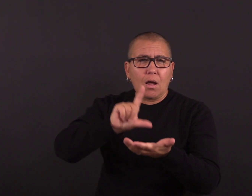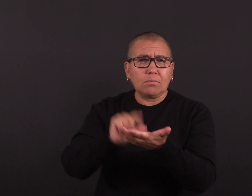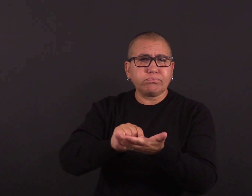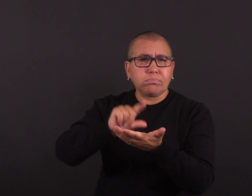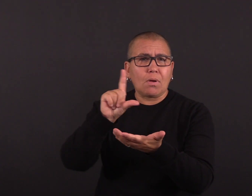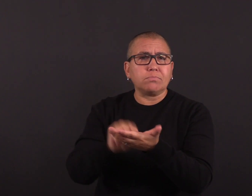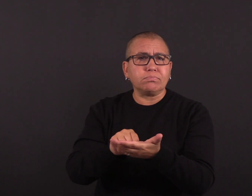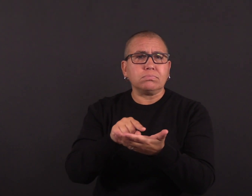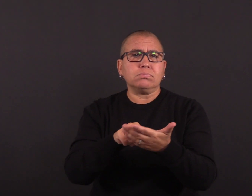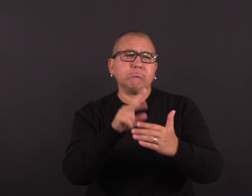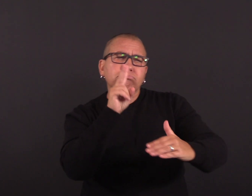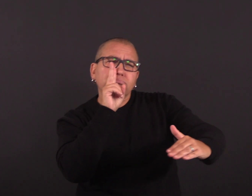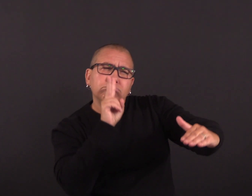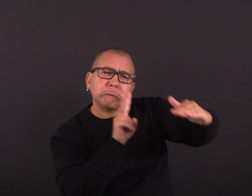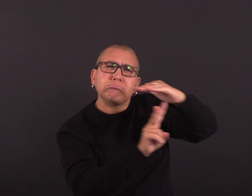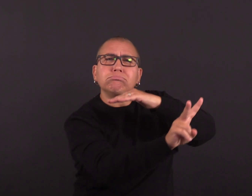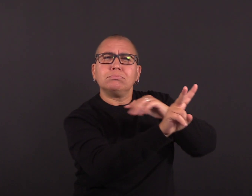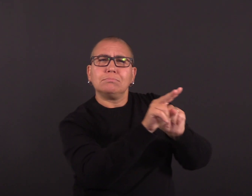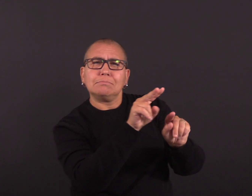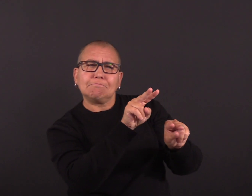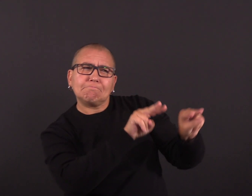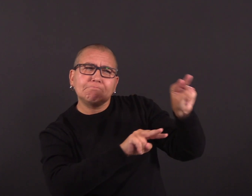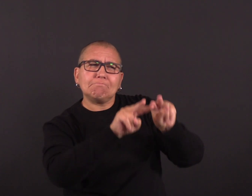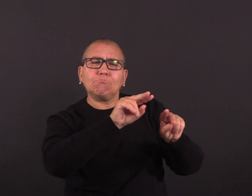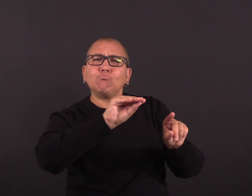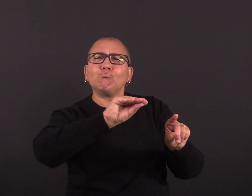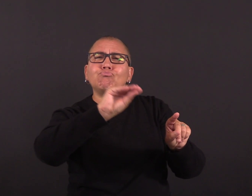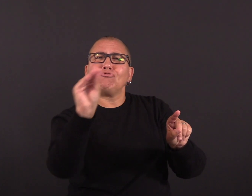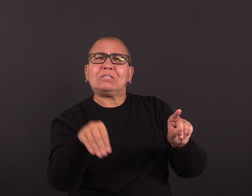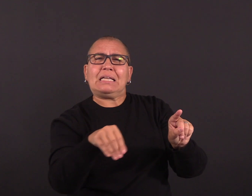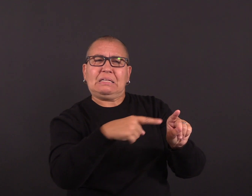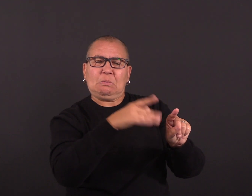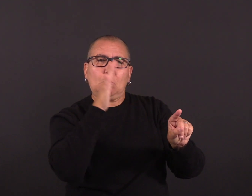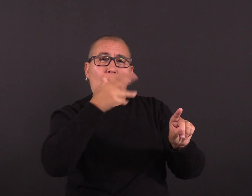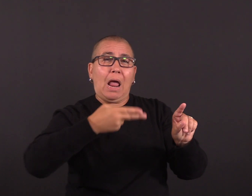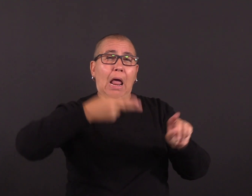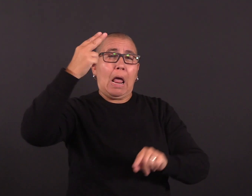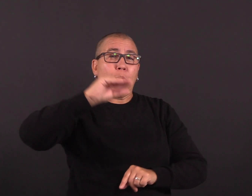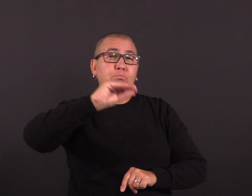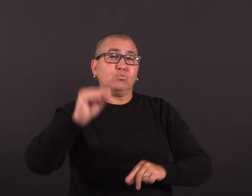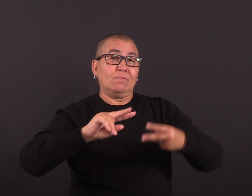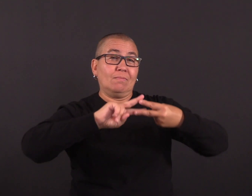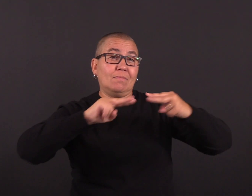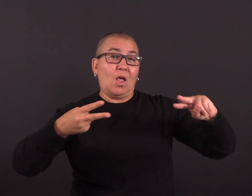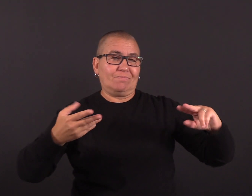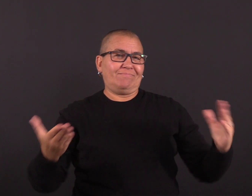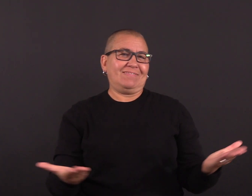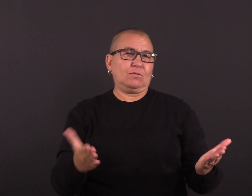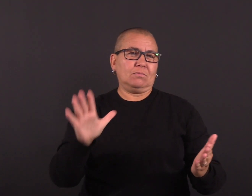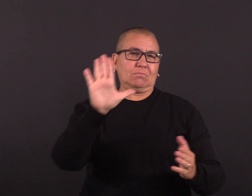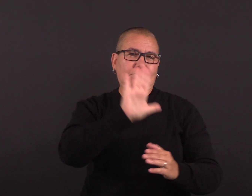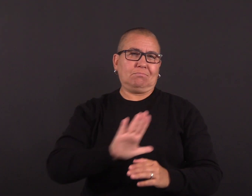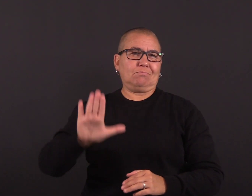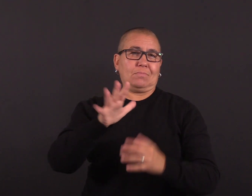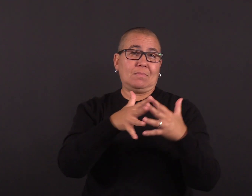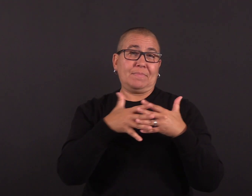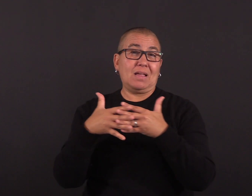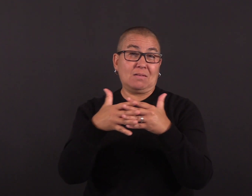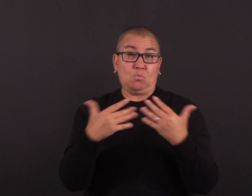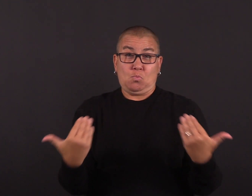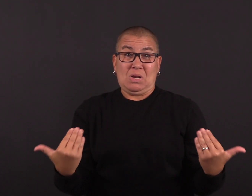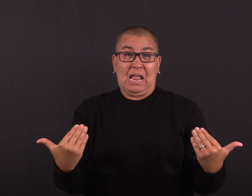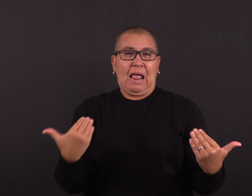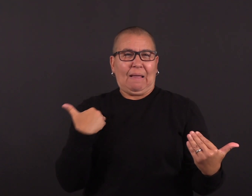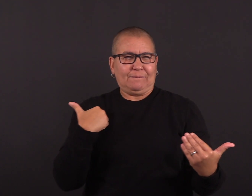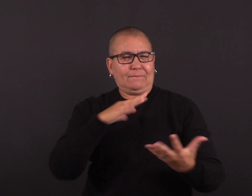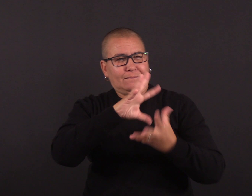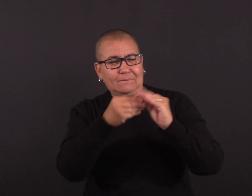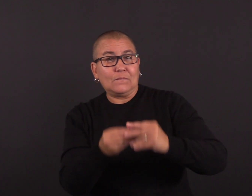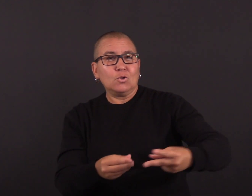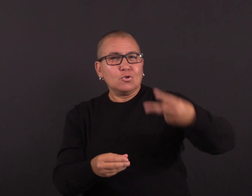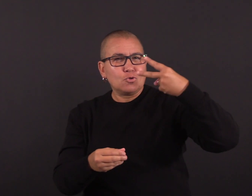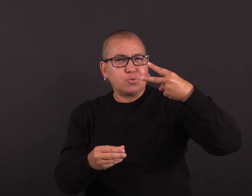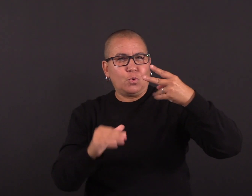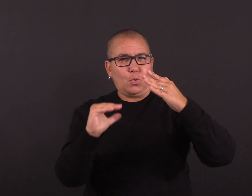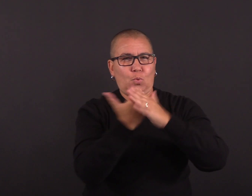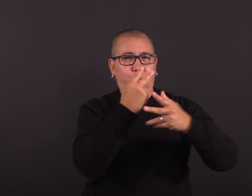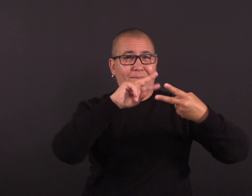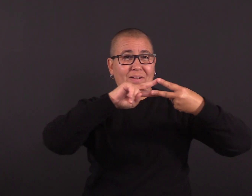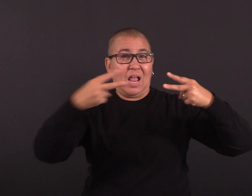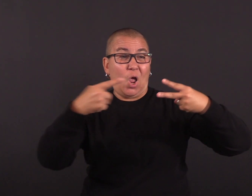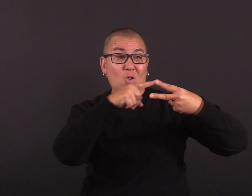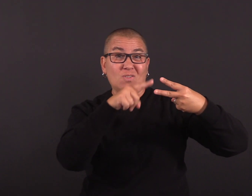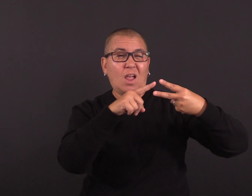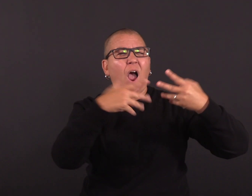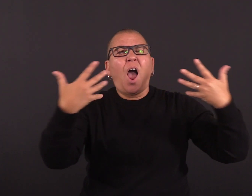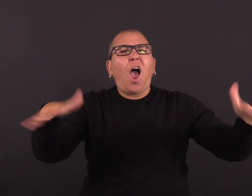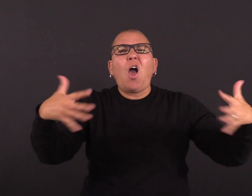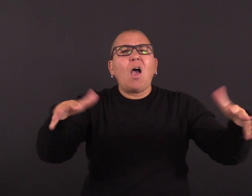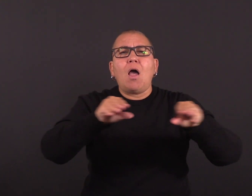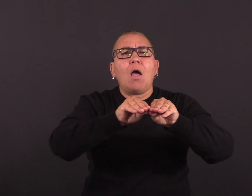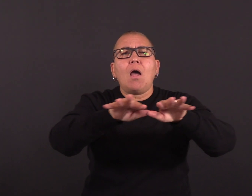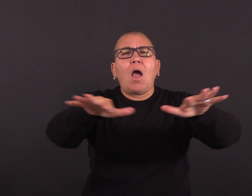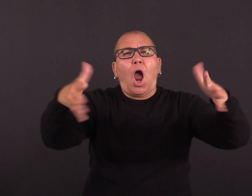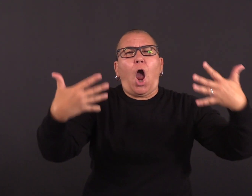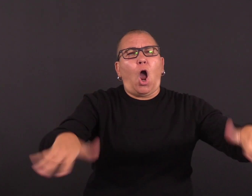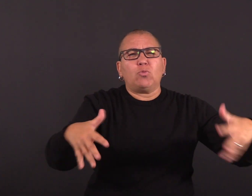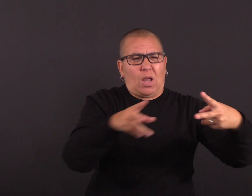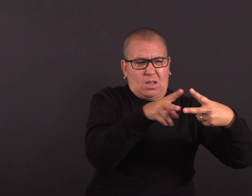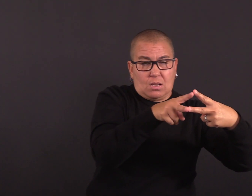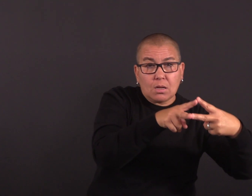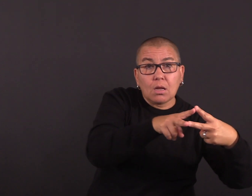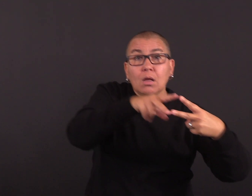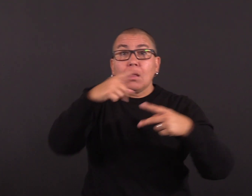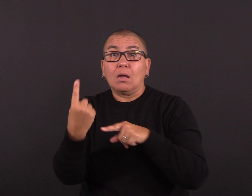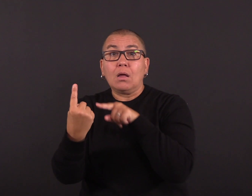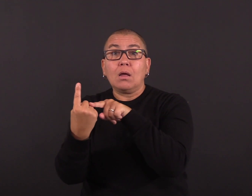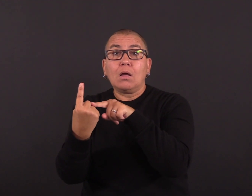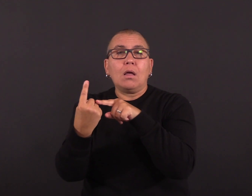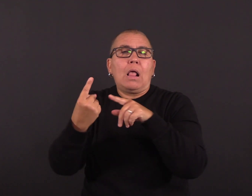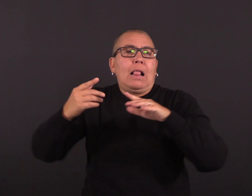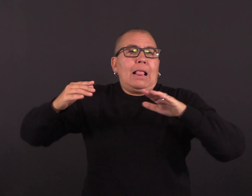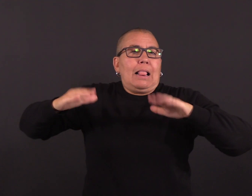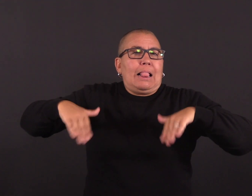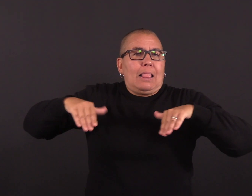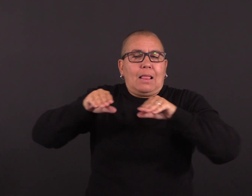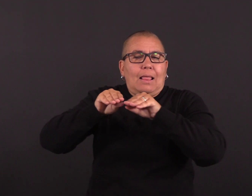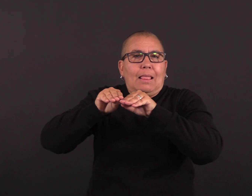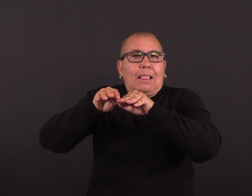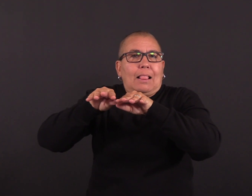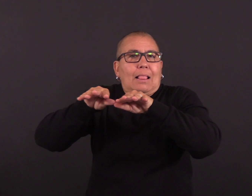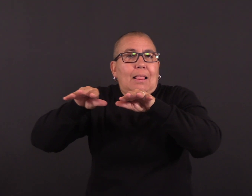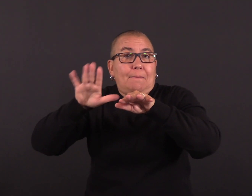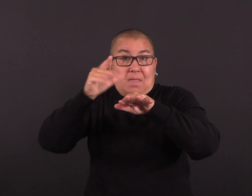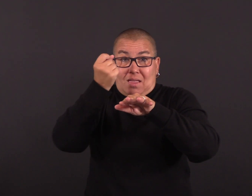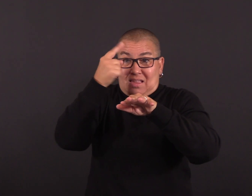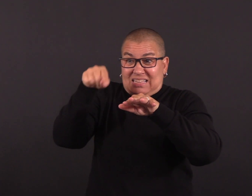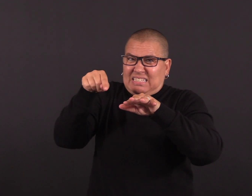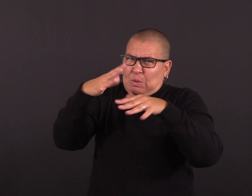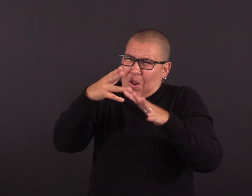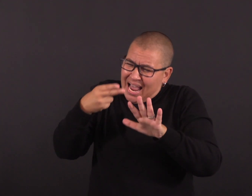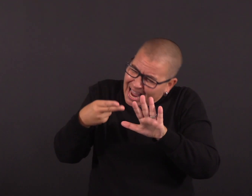Here's the latest about what we know about the new COVID-19 variants now on the rise.